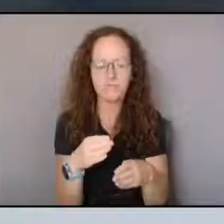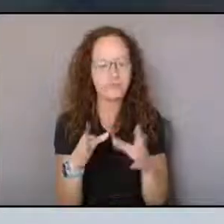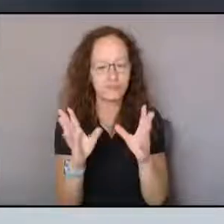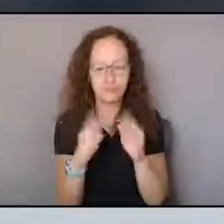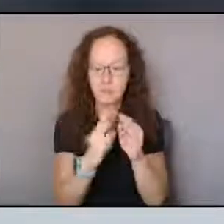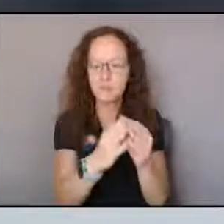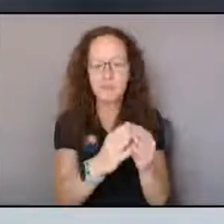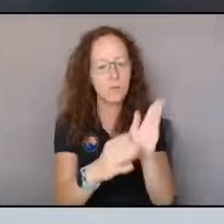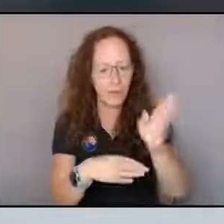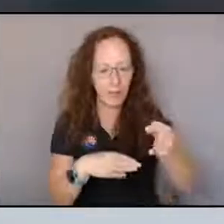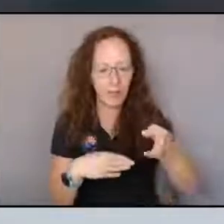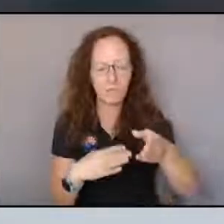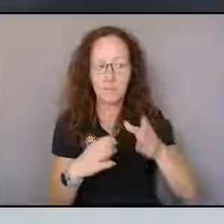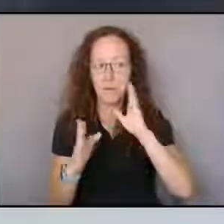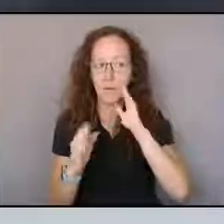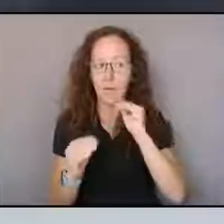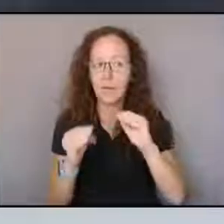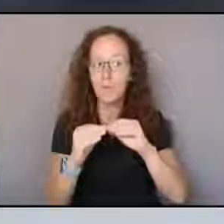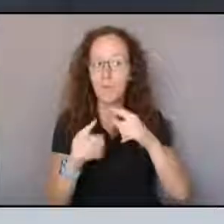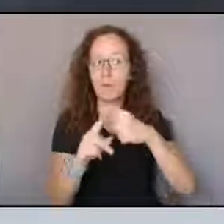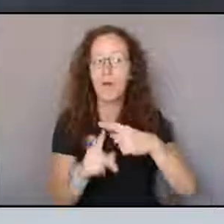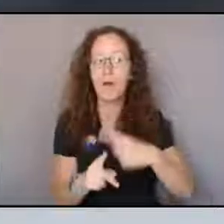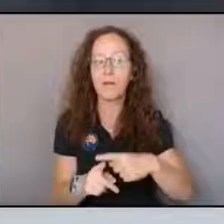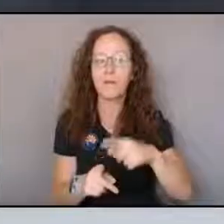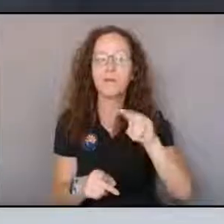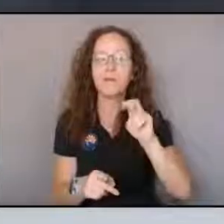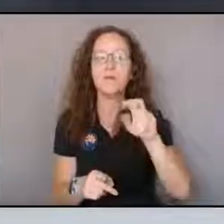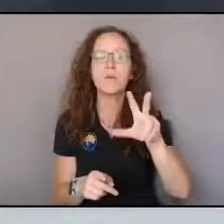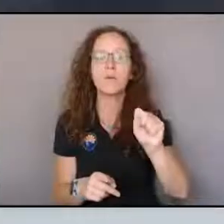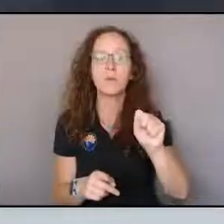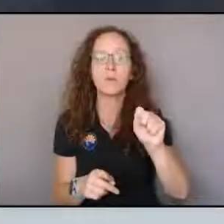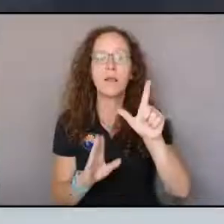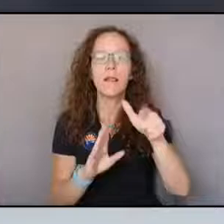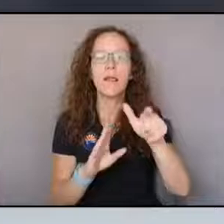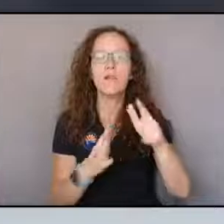HOPEFULLY MORE GOOD NEWS LATER ON NEXT WEEK.